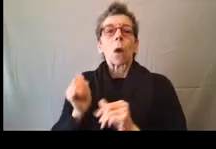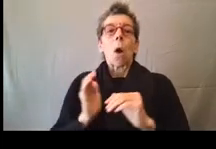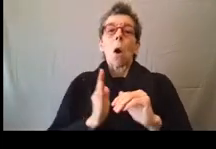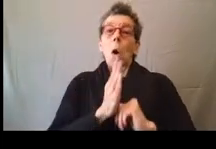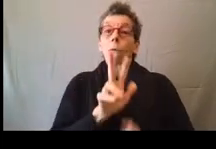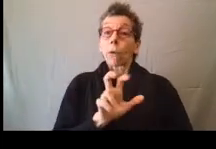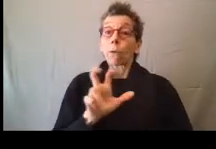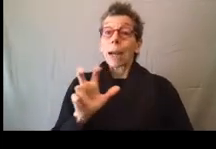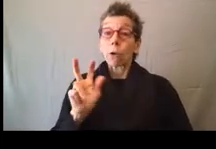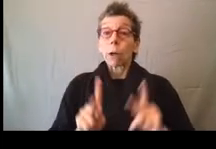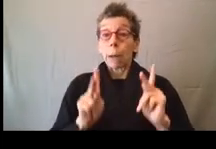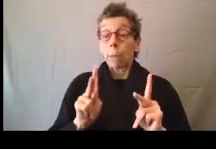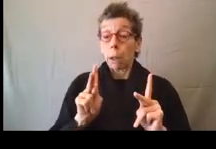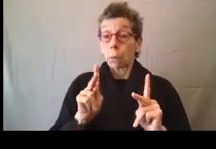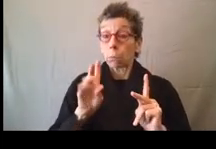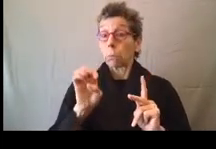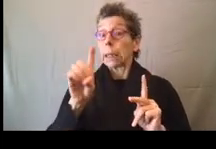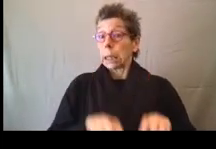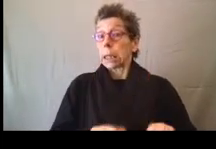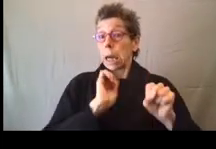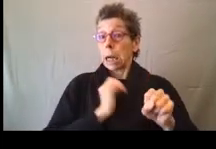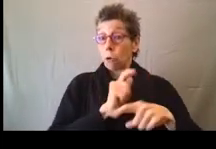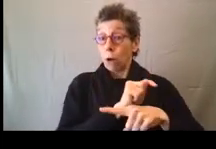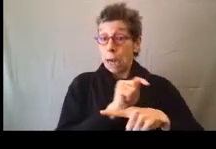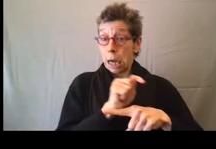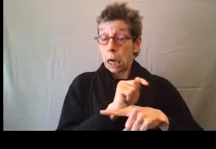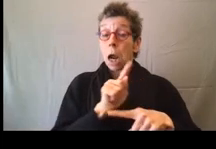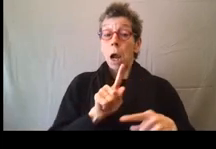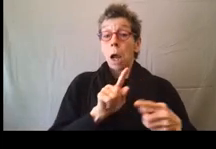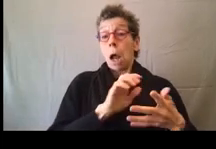completed the implicit bias training and a hundred eighty of those people were in hiring